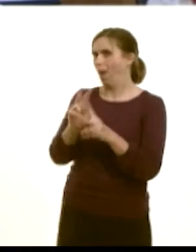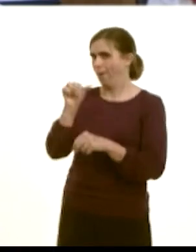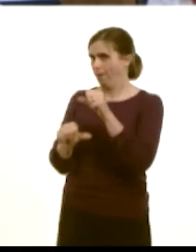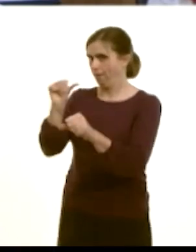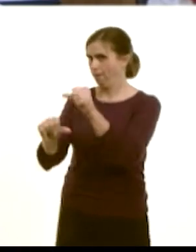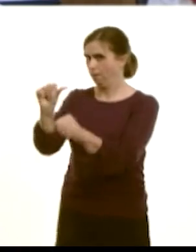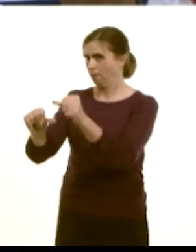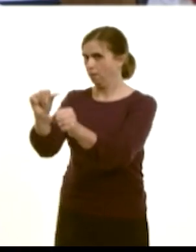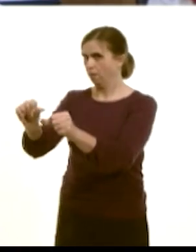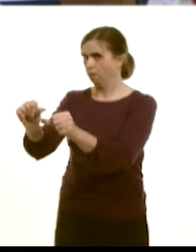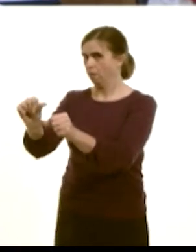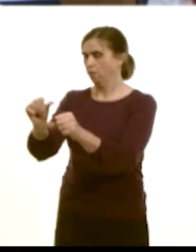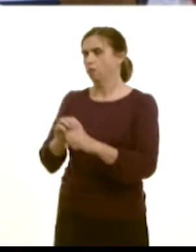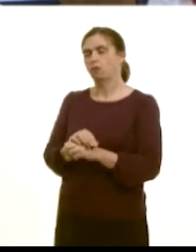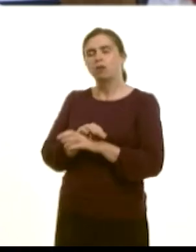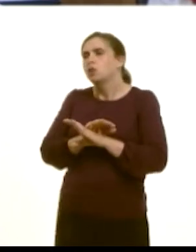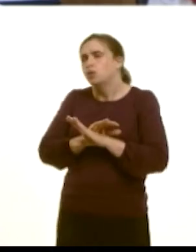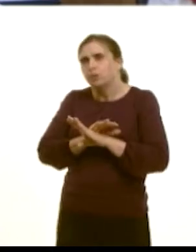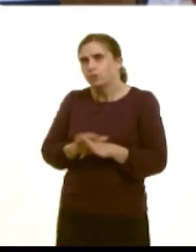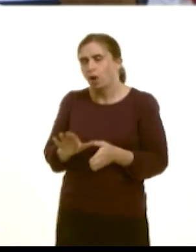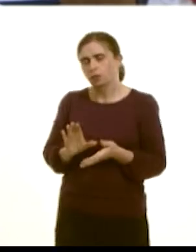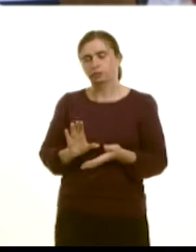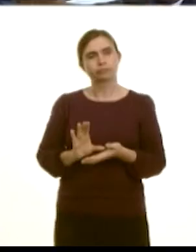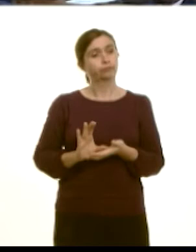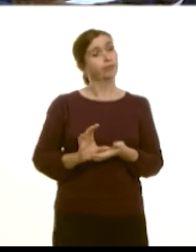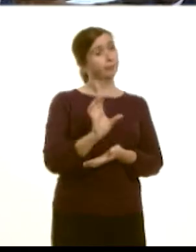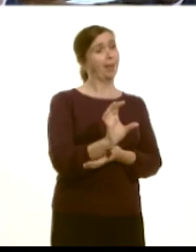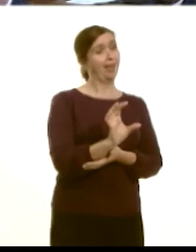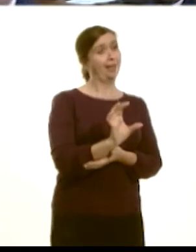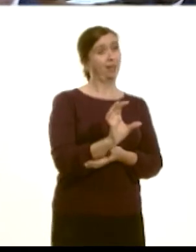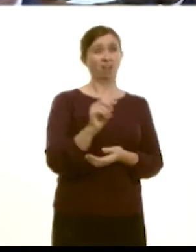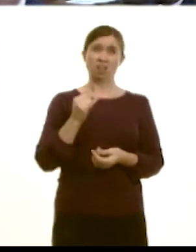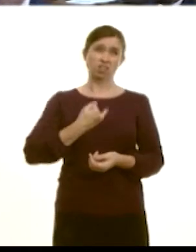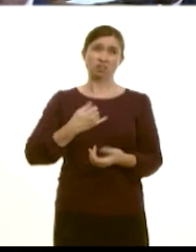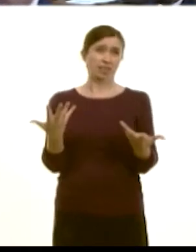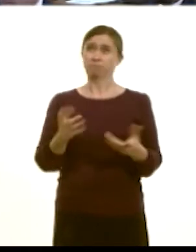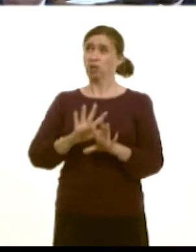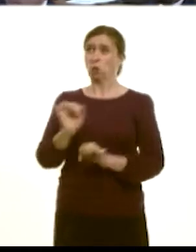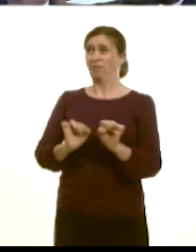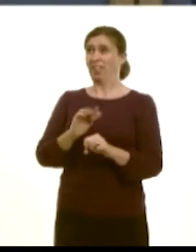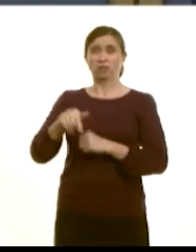do not make these payments that are indefensible in the minds of the public.